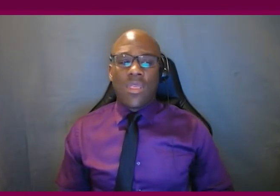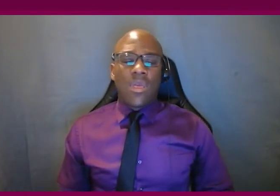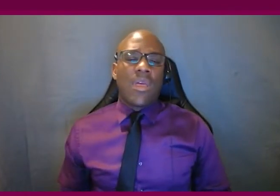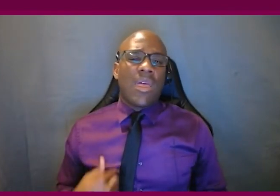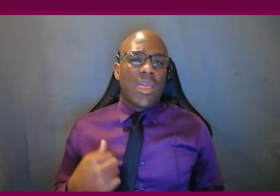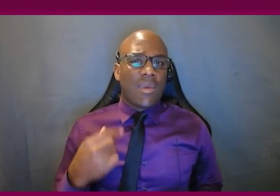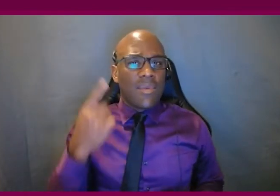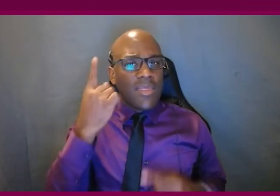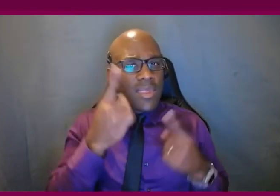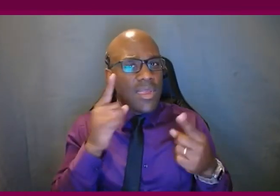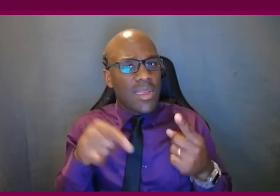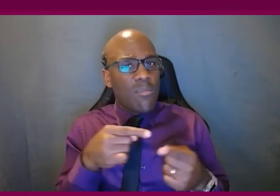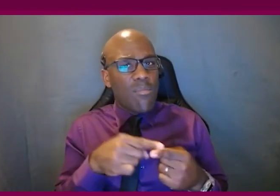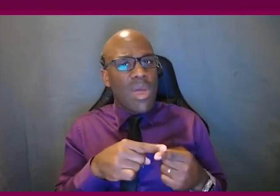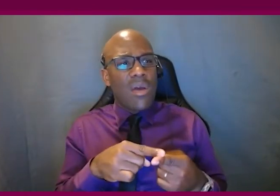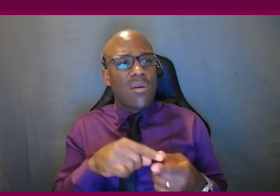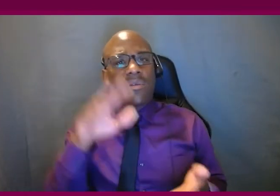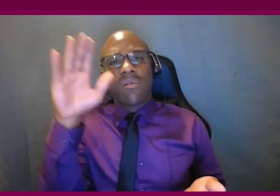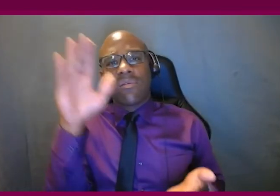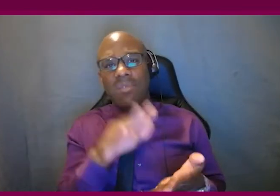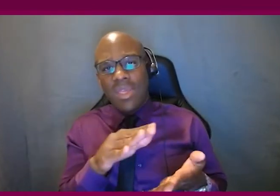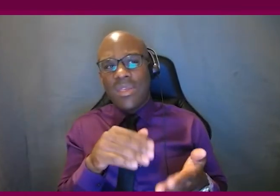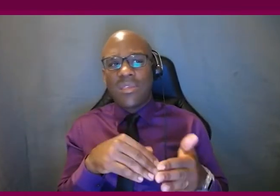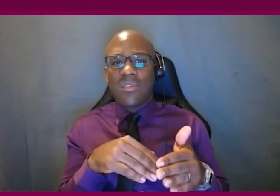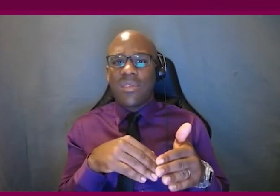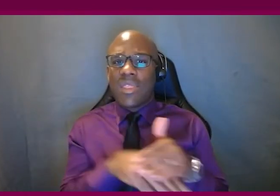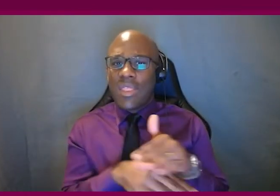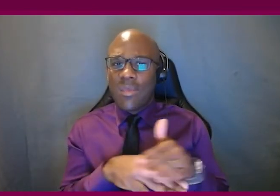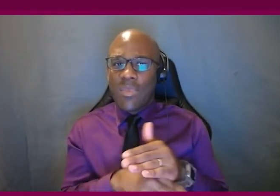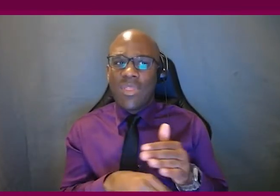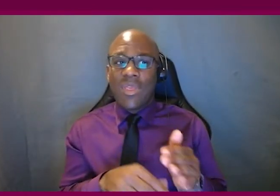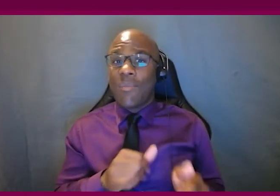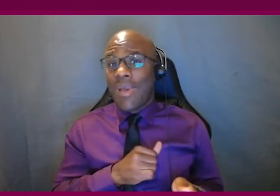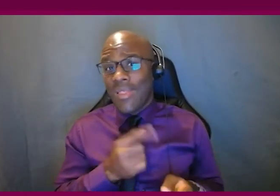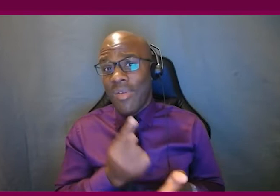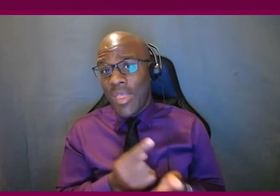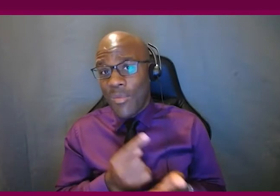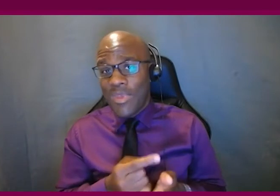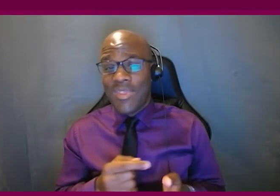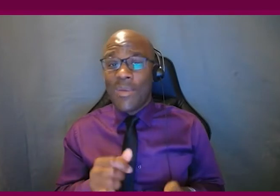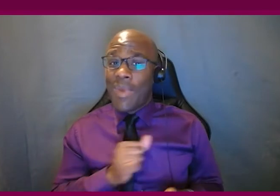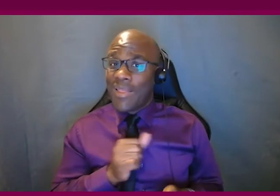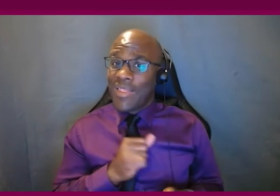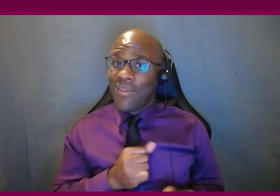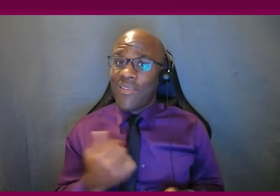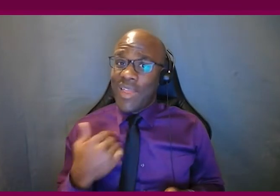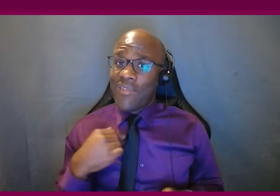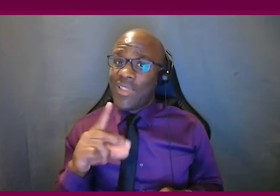toll and some things I can think of off the top of my head are there can be a sense of